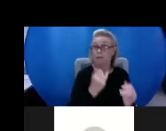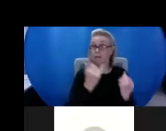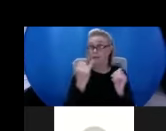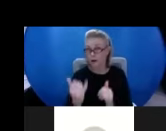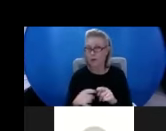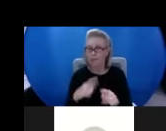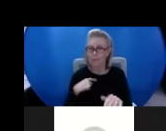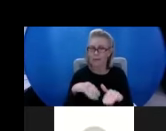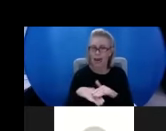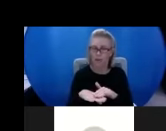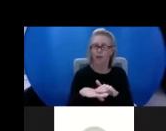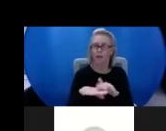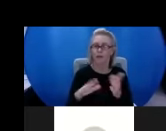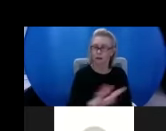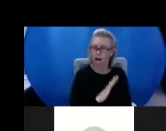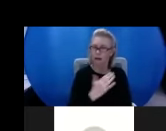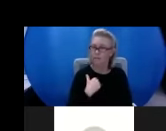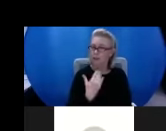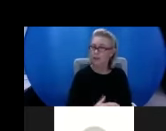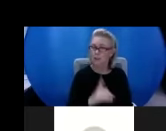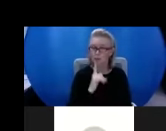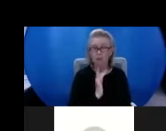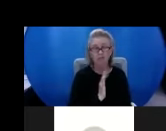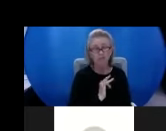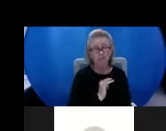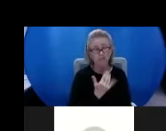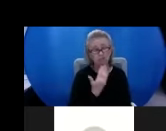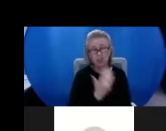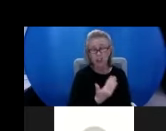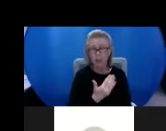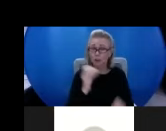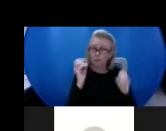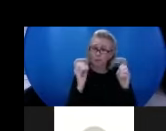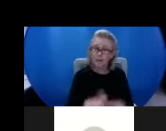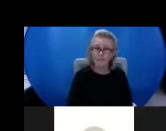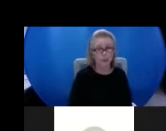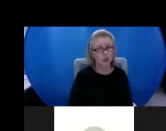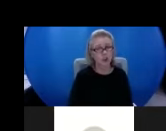I've had some really good professors and really good and really good teachers that have made me